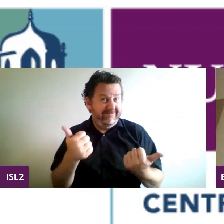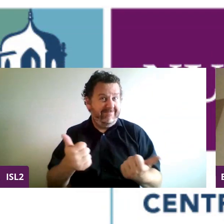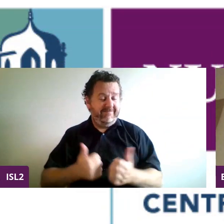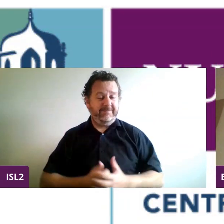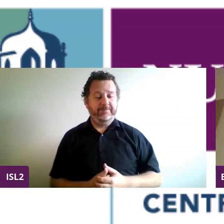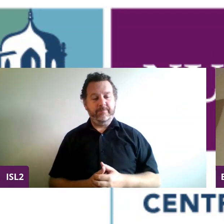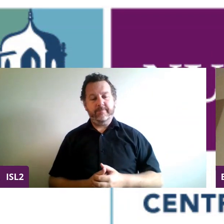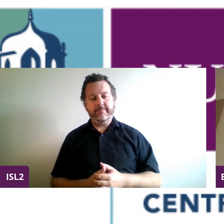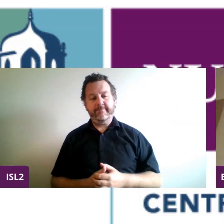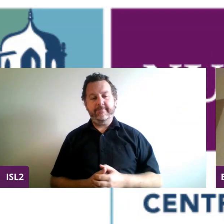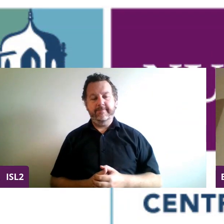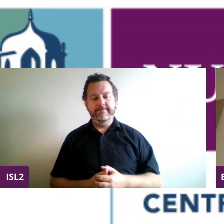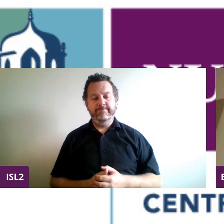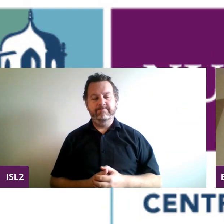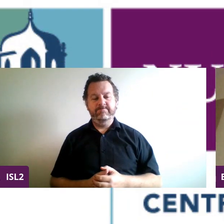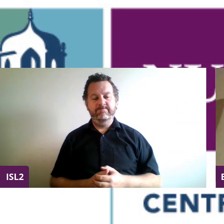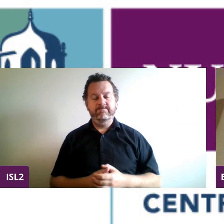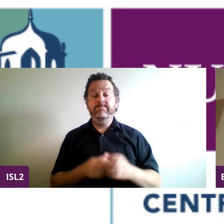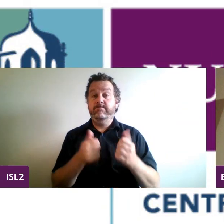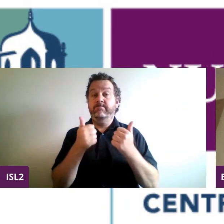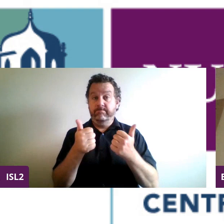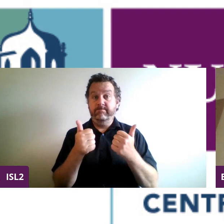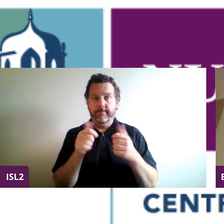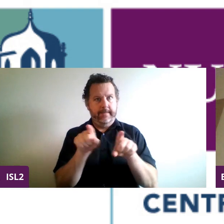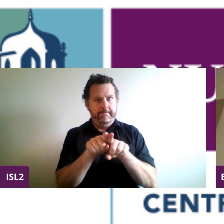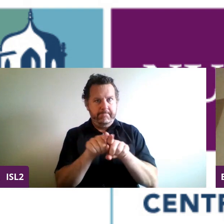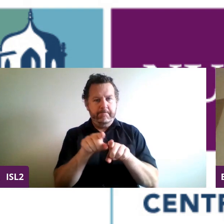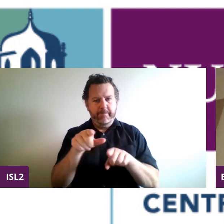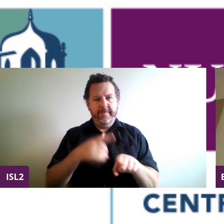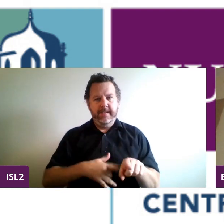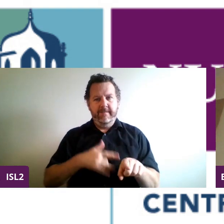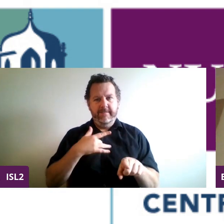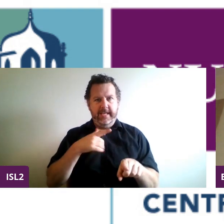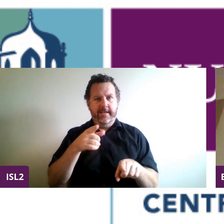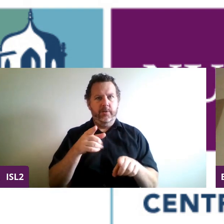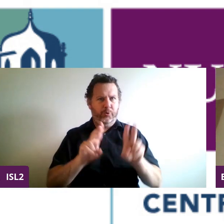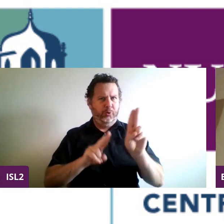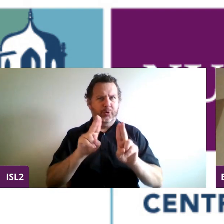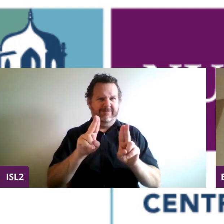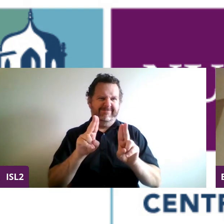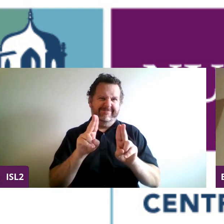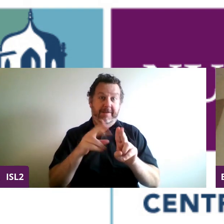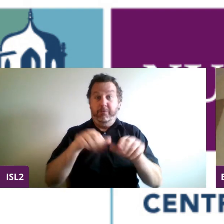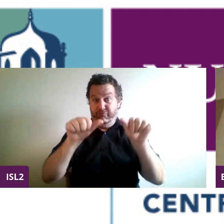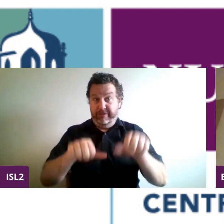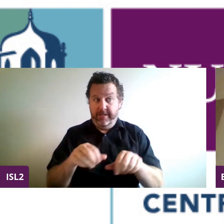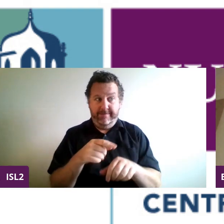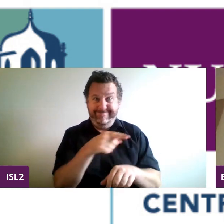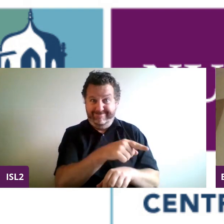Yes, absolutely, I would echo the recommendation of watching Crip , on a platform like